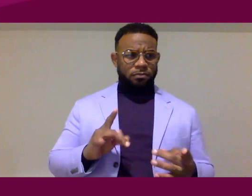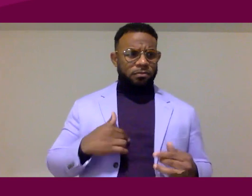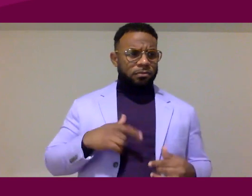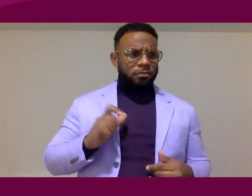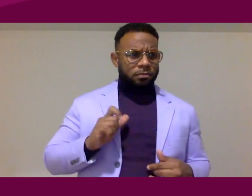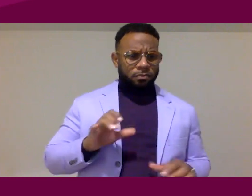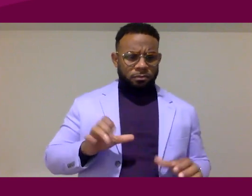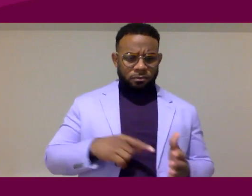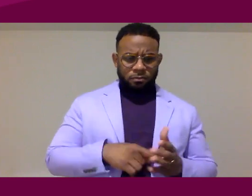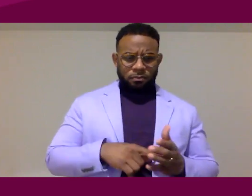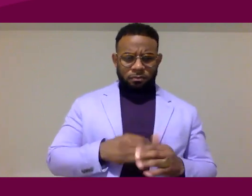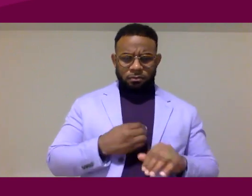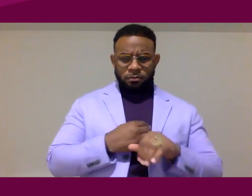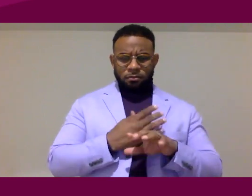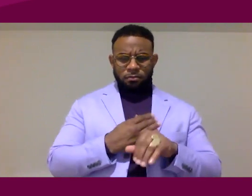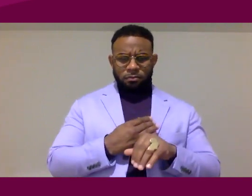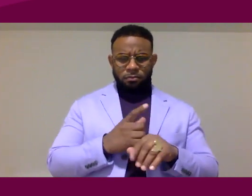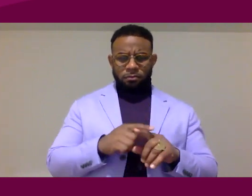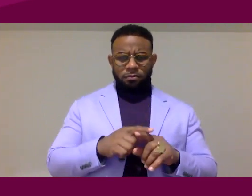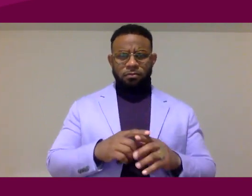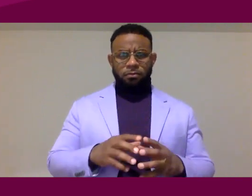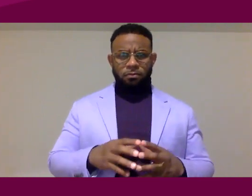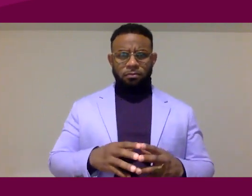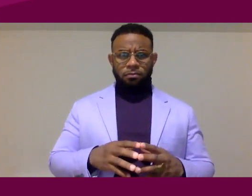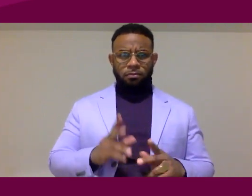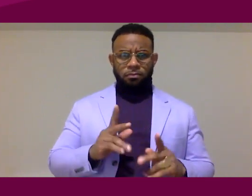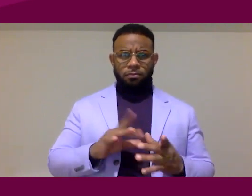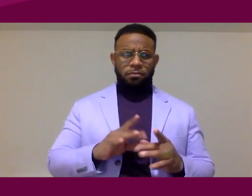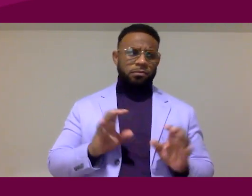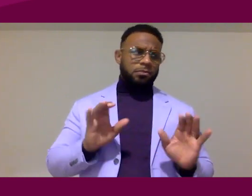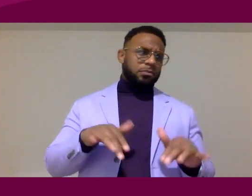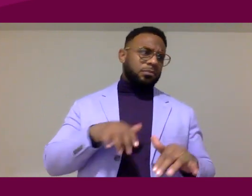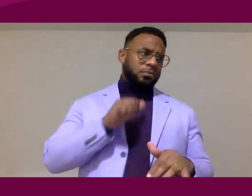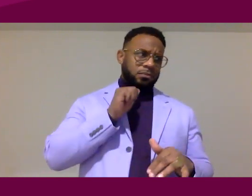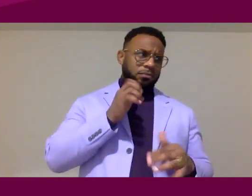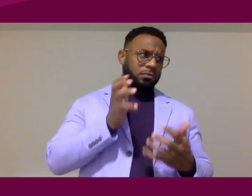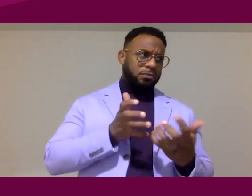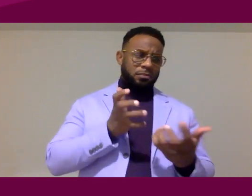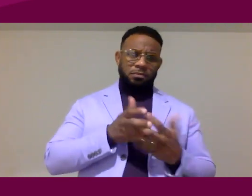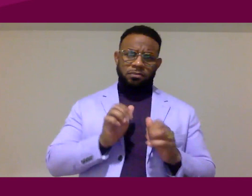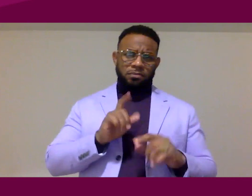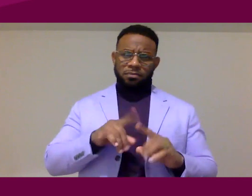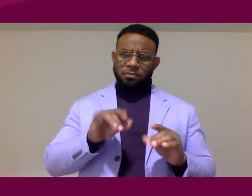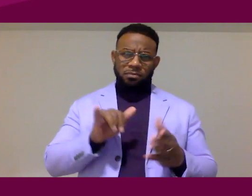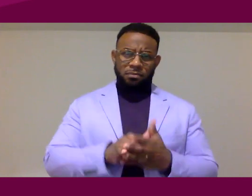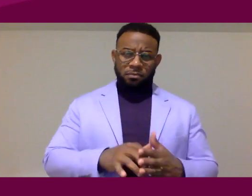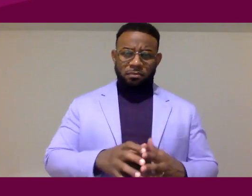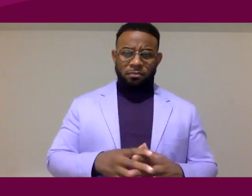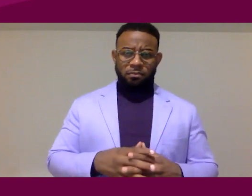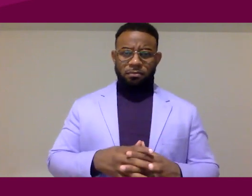to do this virtually or remotely." People said, "Oh, that's not feasible. We can't do that.